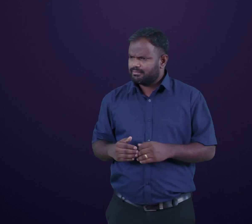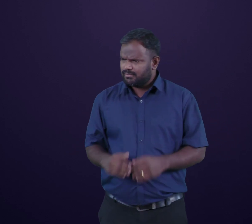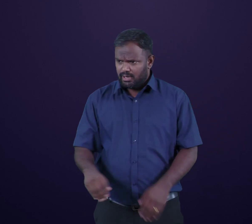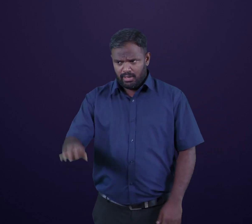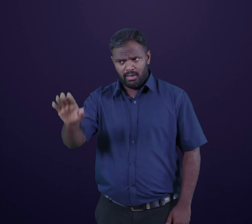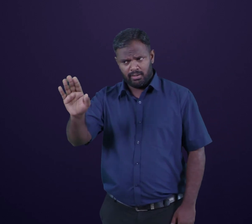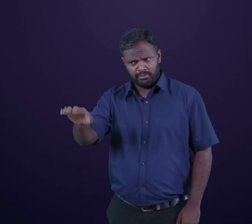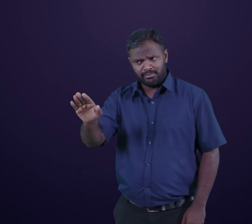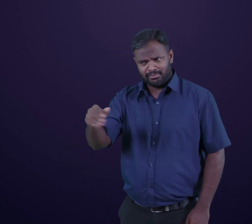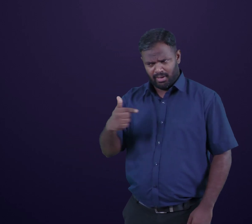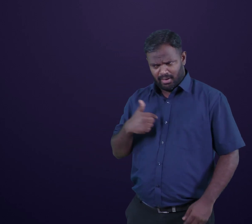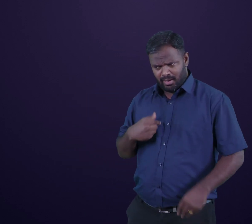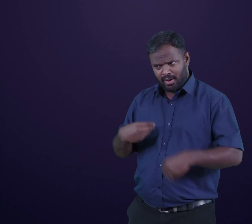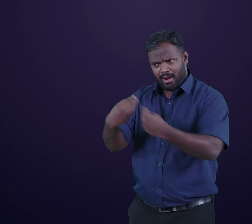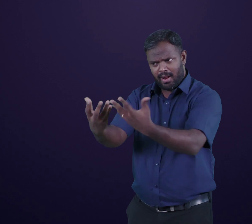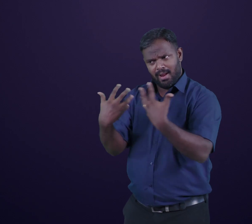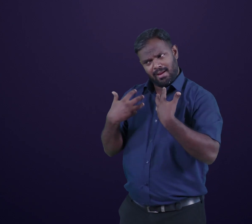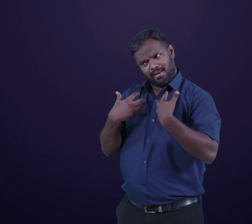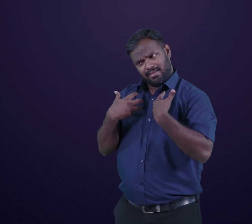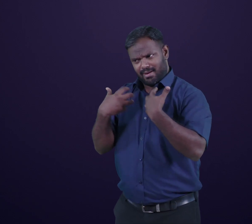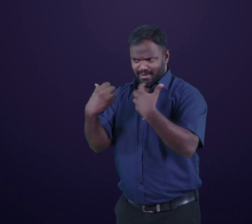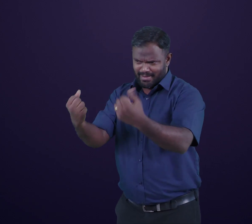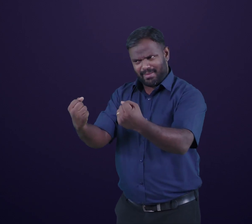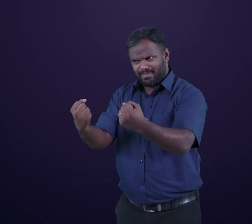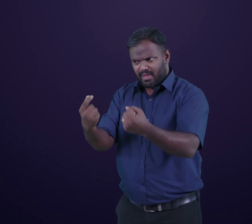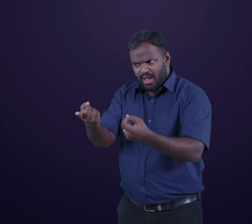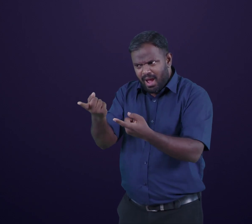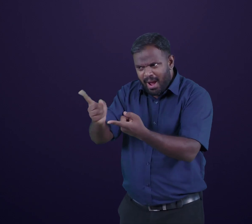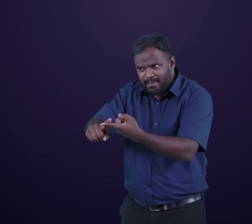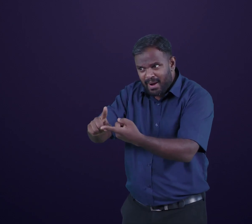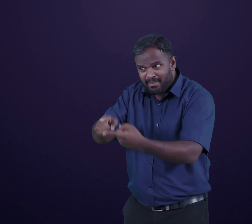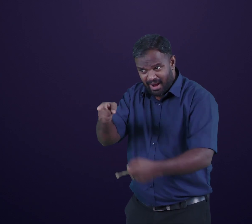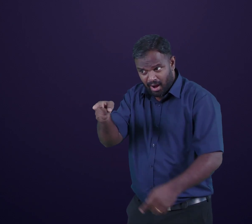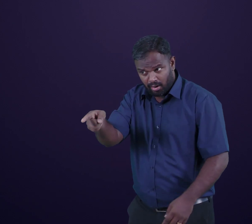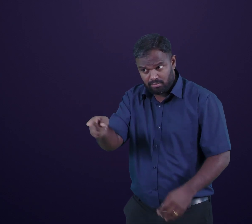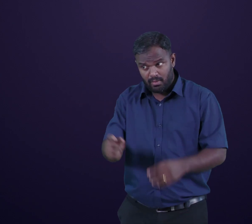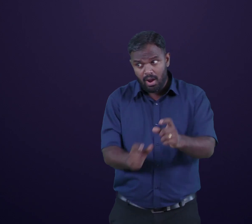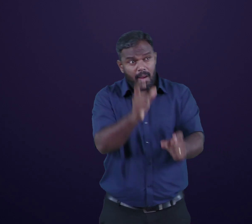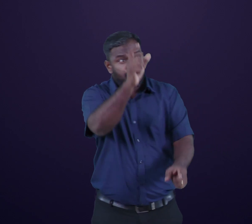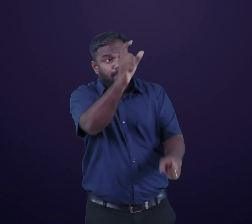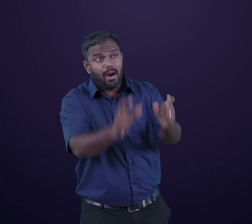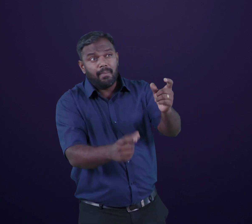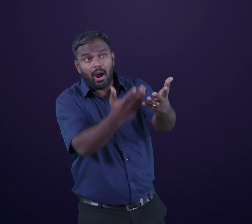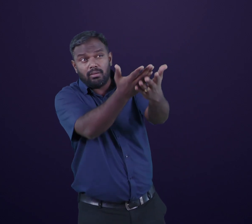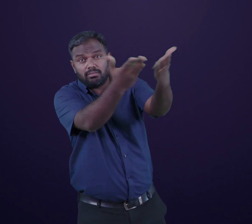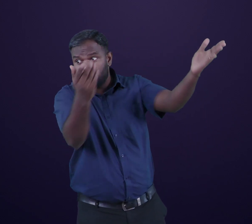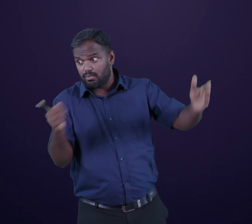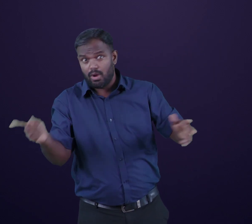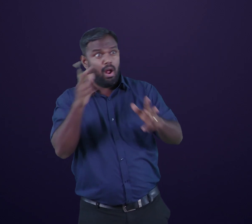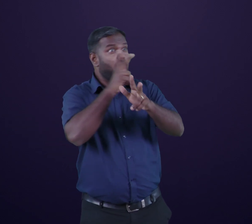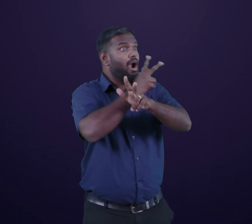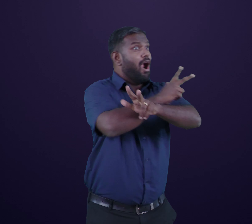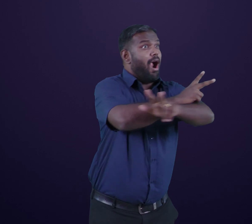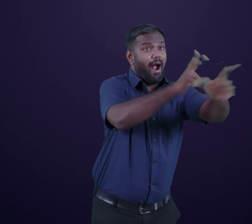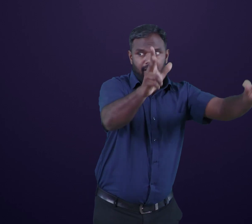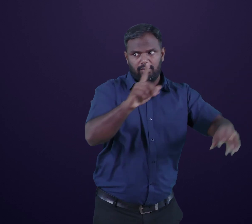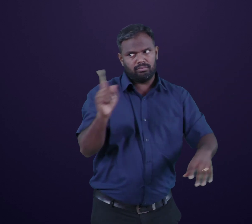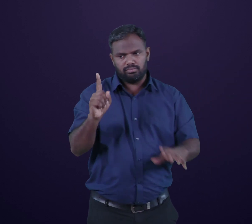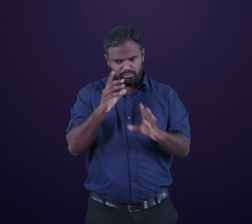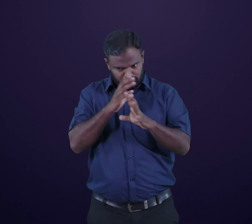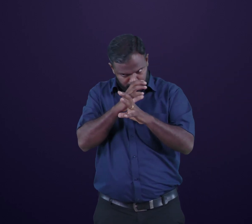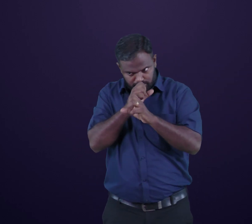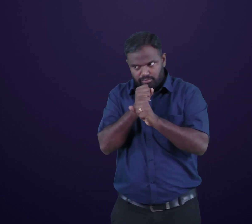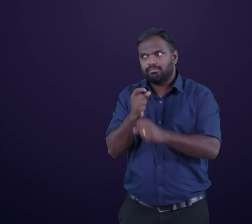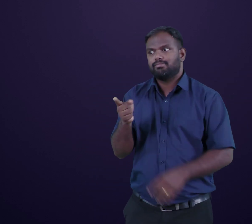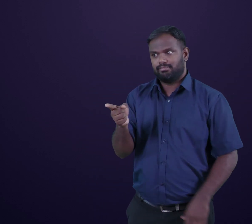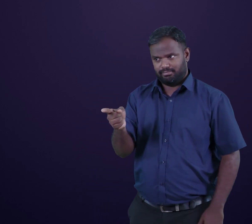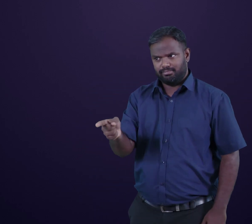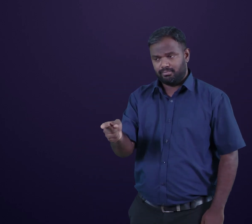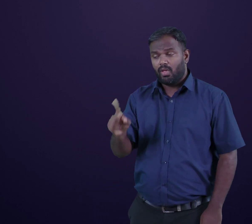“Don’t tell anyone about what happened.